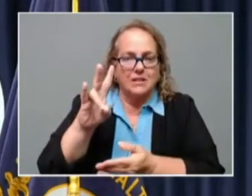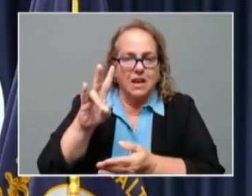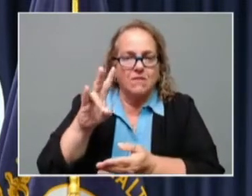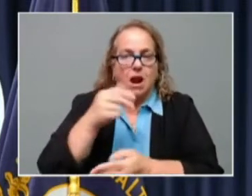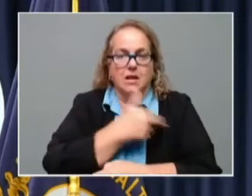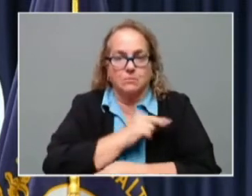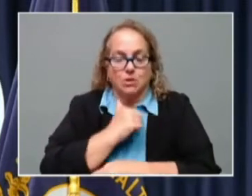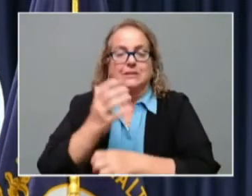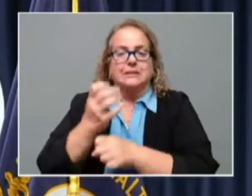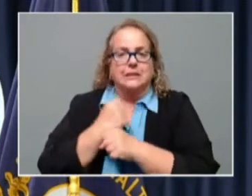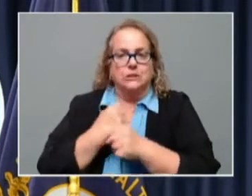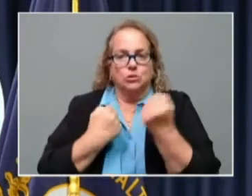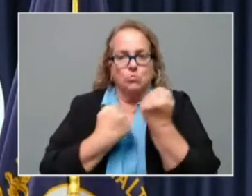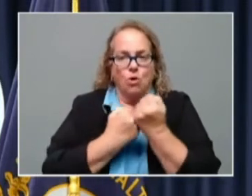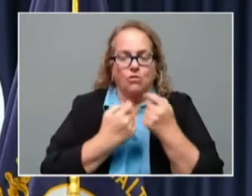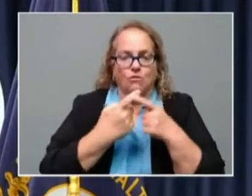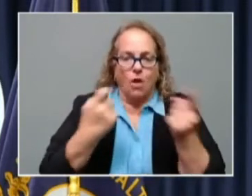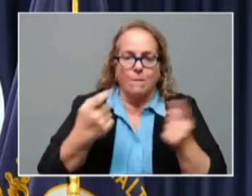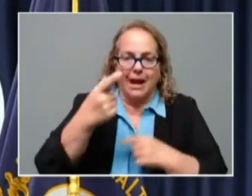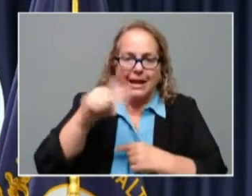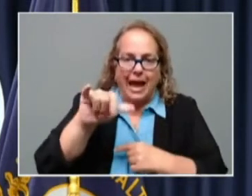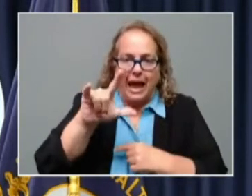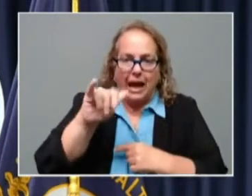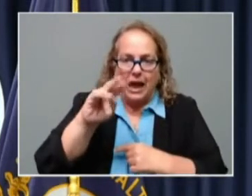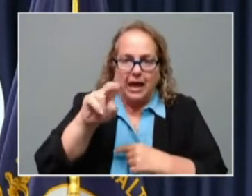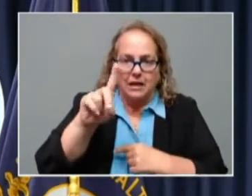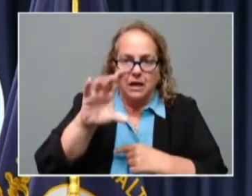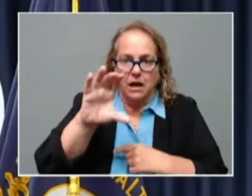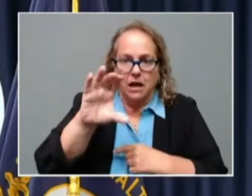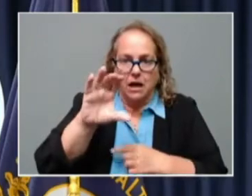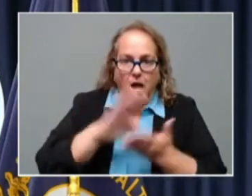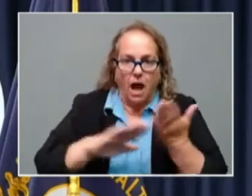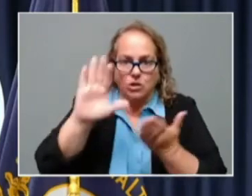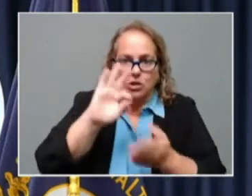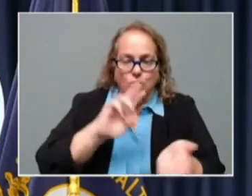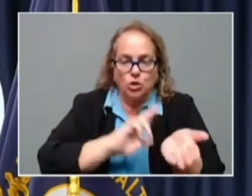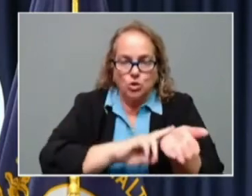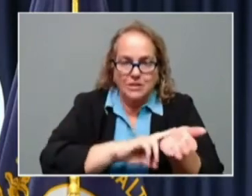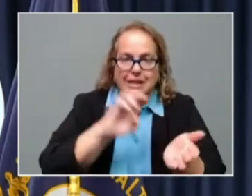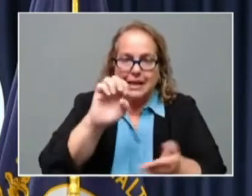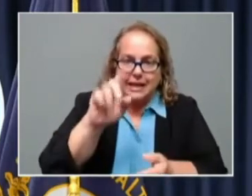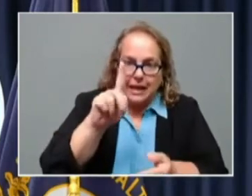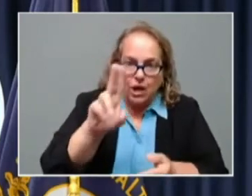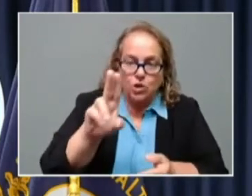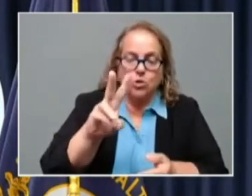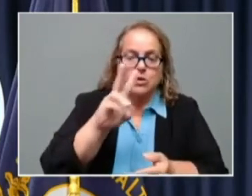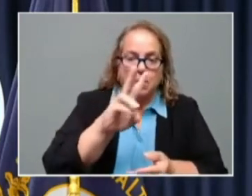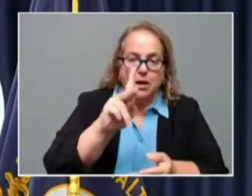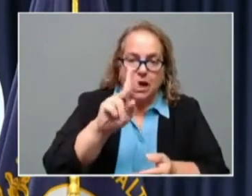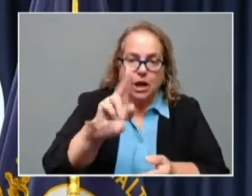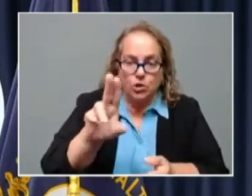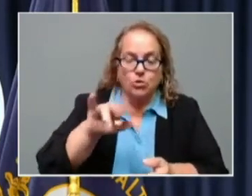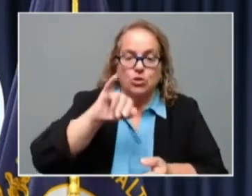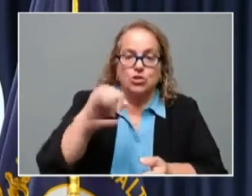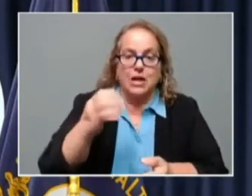Galen College of Nursing, E K U W K U J C T C S and regional Casey TCS campuses